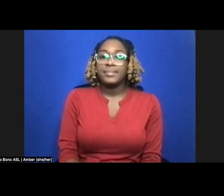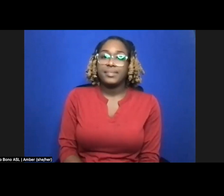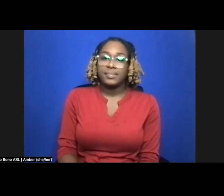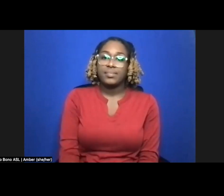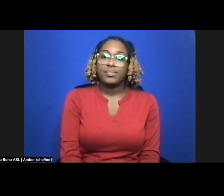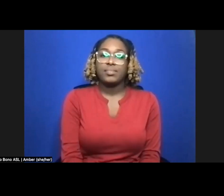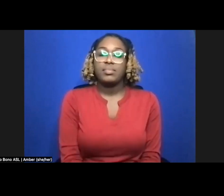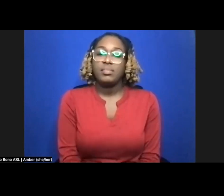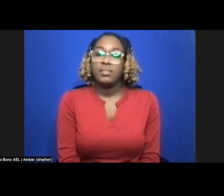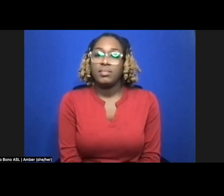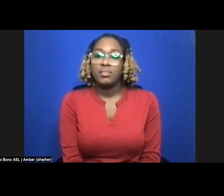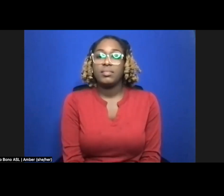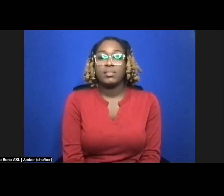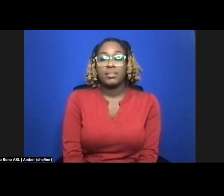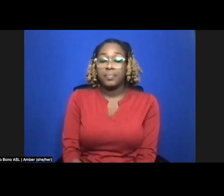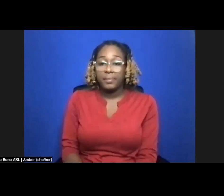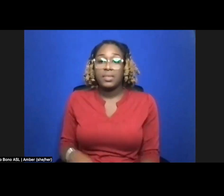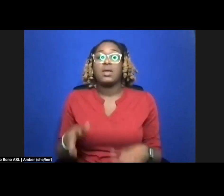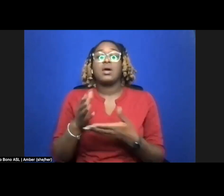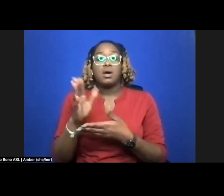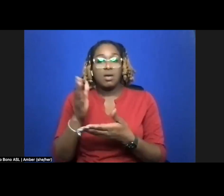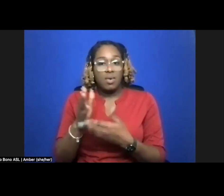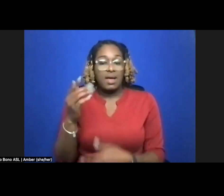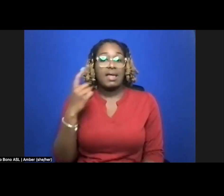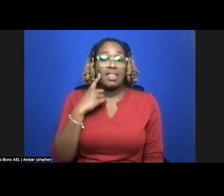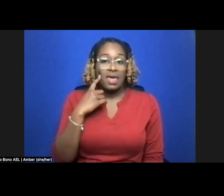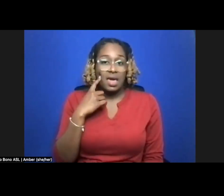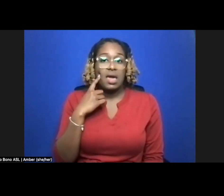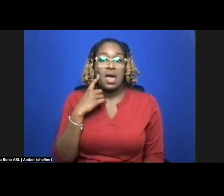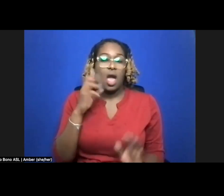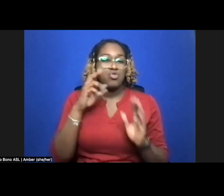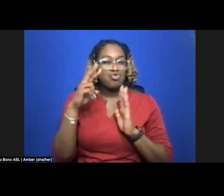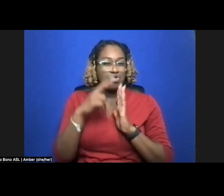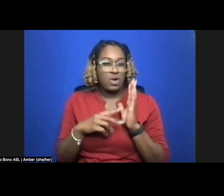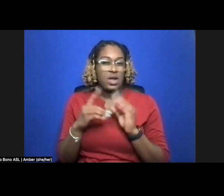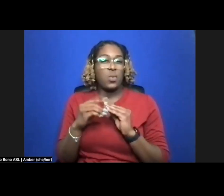All right, I think I'm gonna only—I'm gonna read one more. I know that I submitted two more.